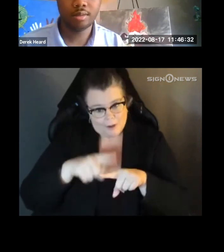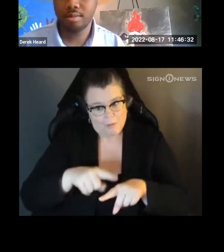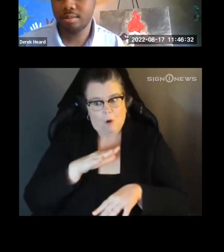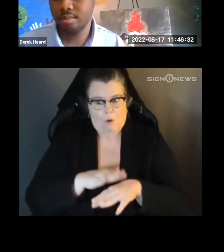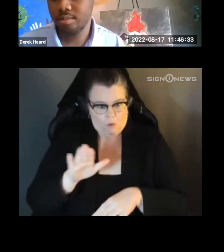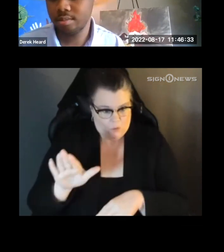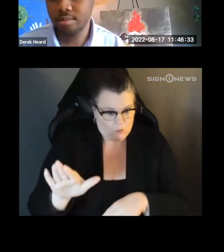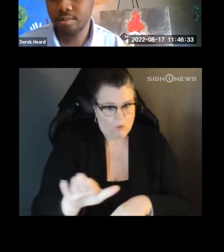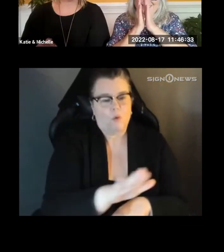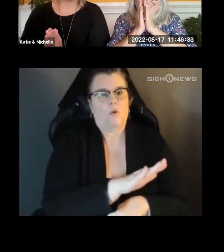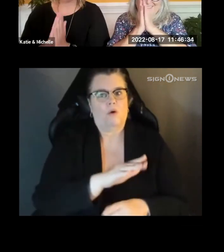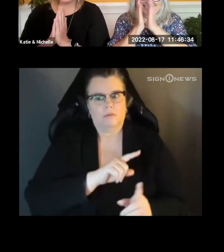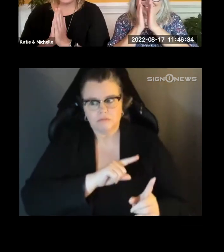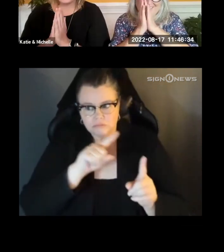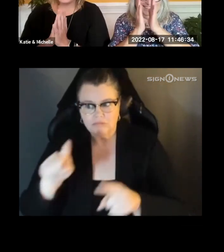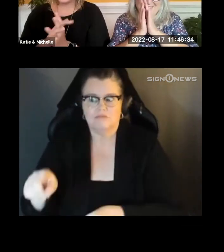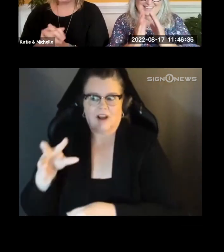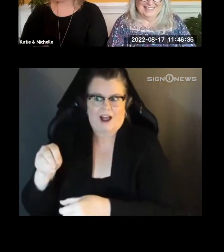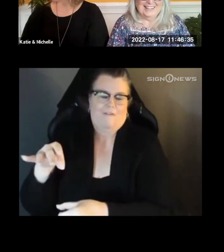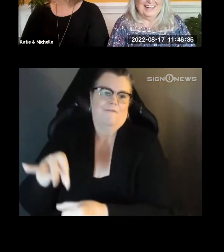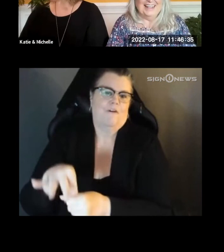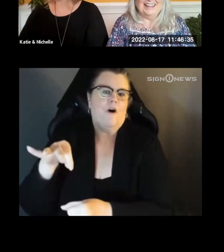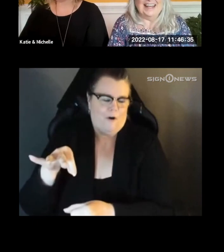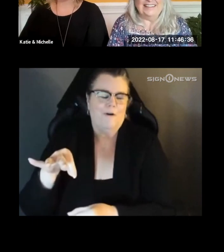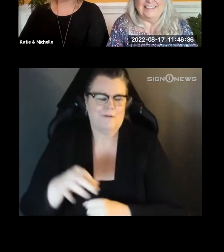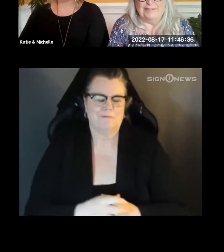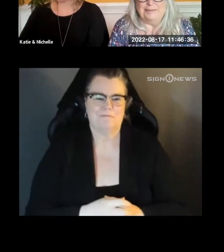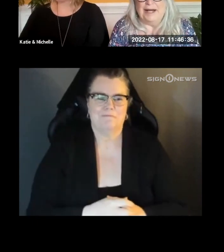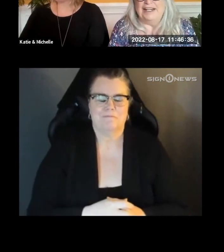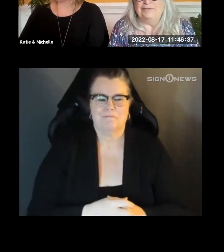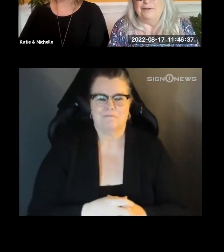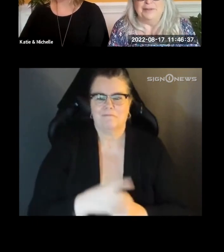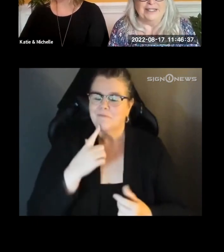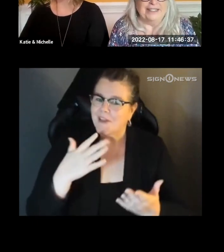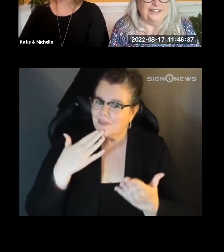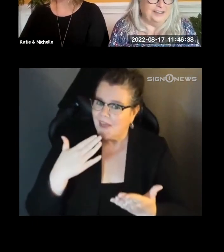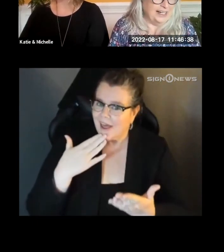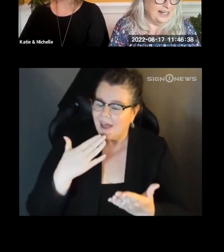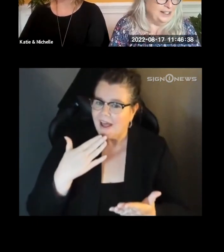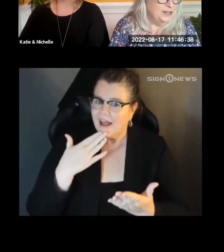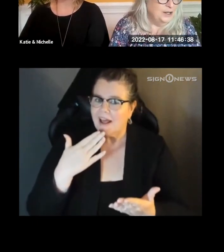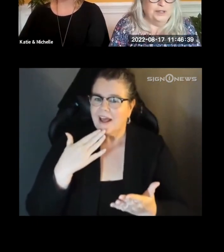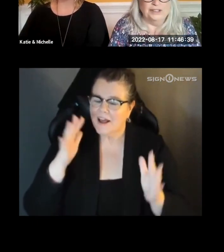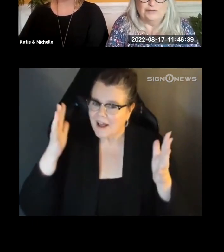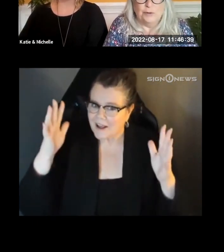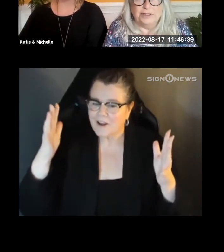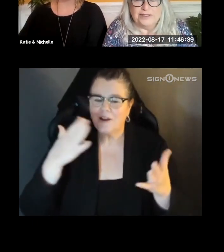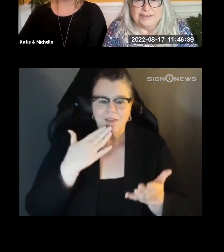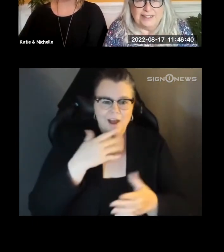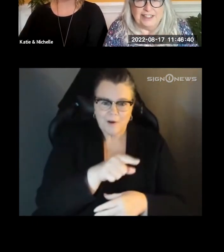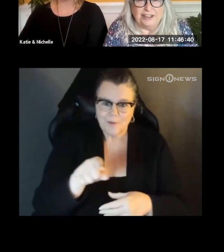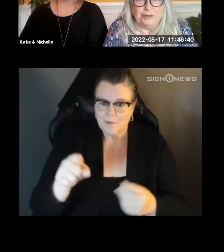thank you thanks everybody for being here today we look forward to seeing